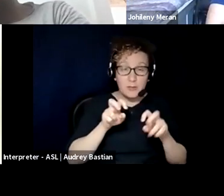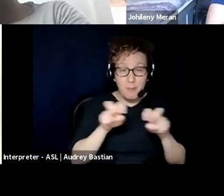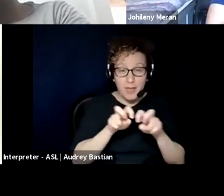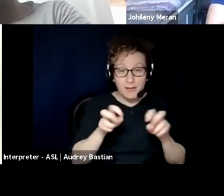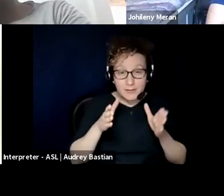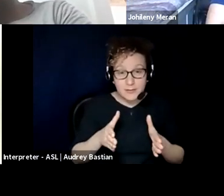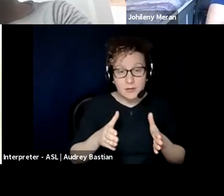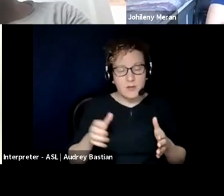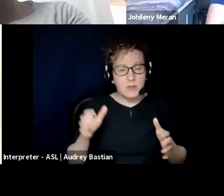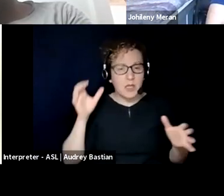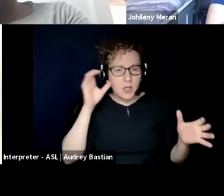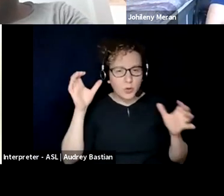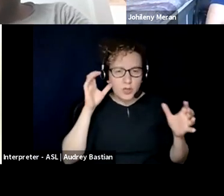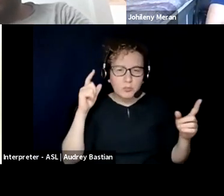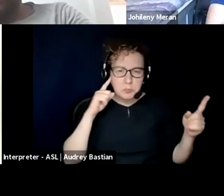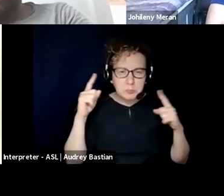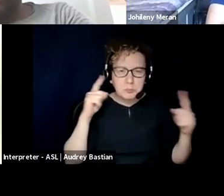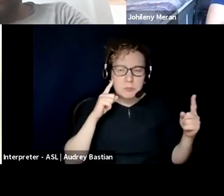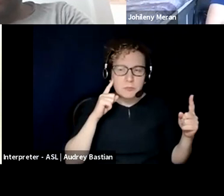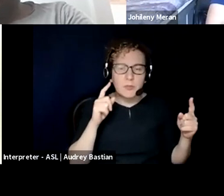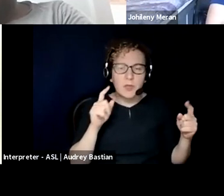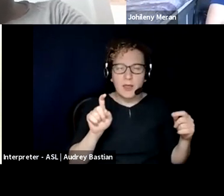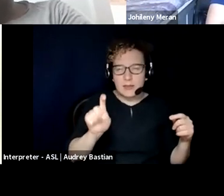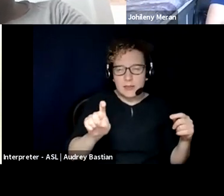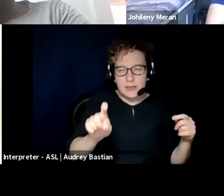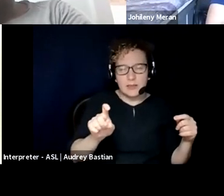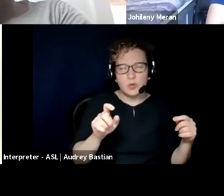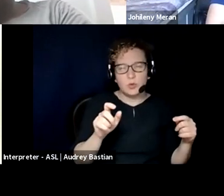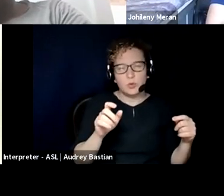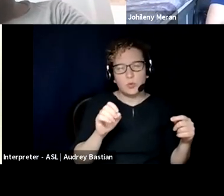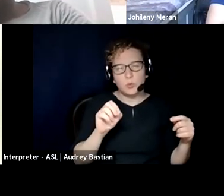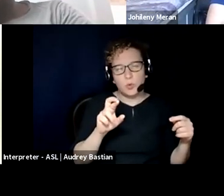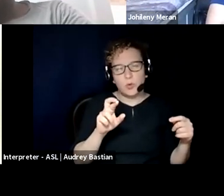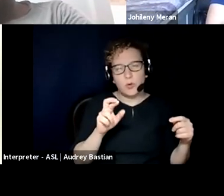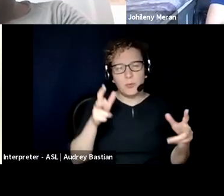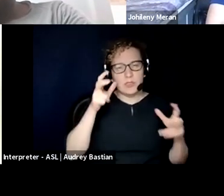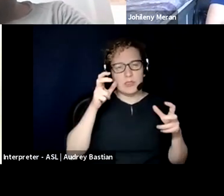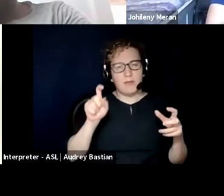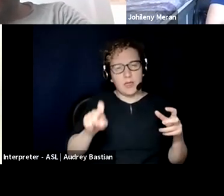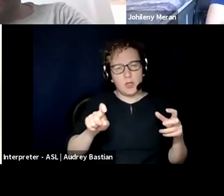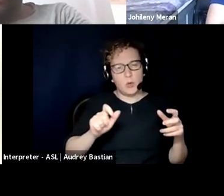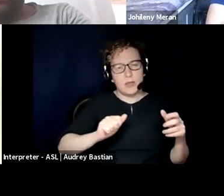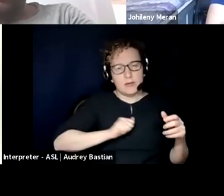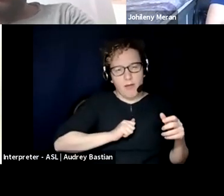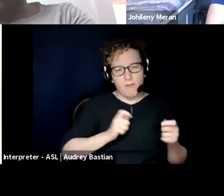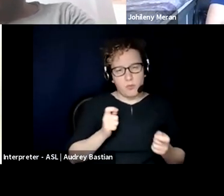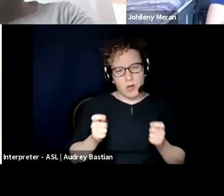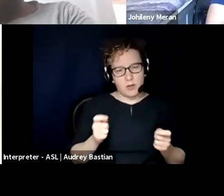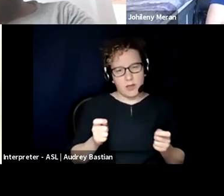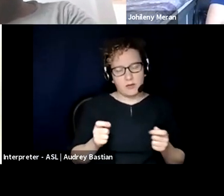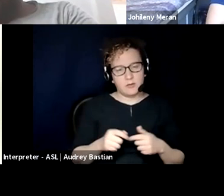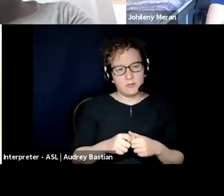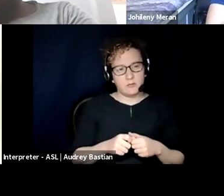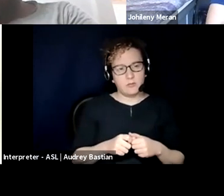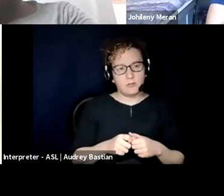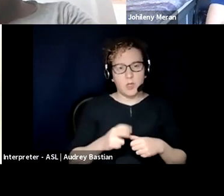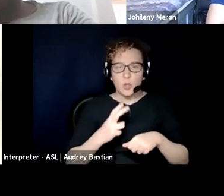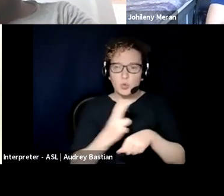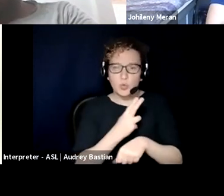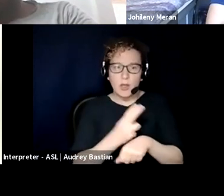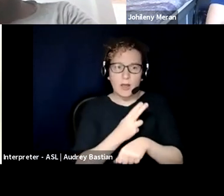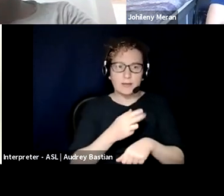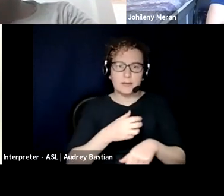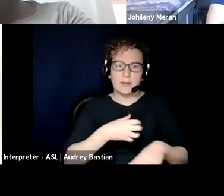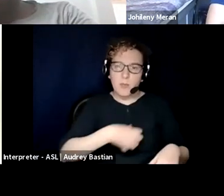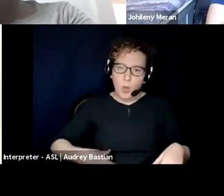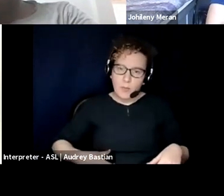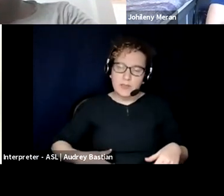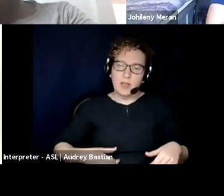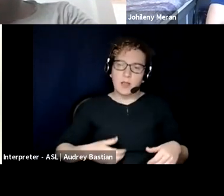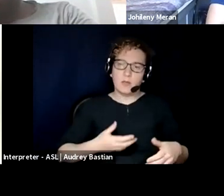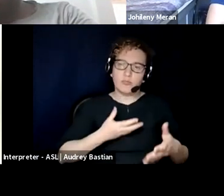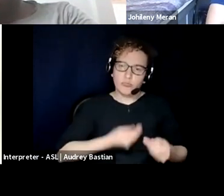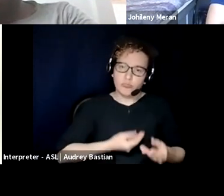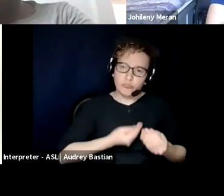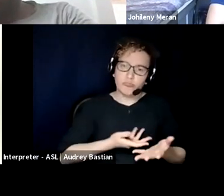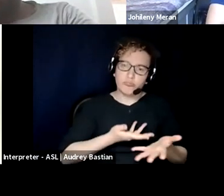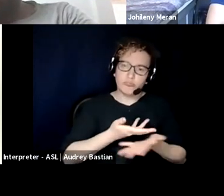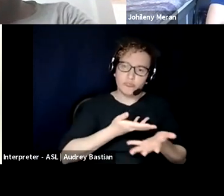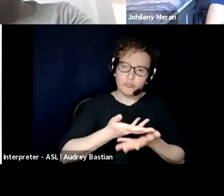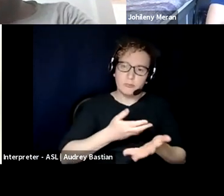a lot of the need to or the perceived need to self-regulate, to utilize diplomacy to